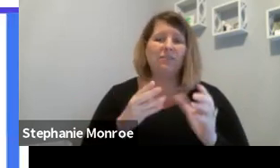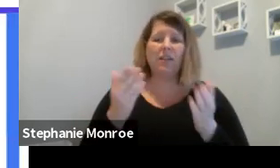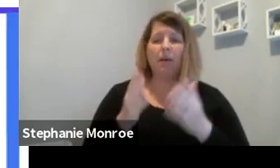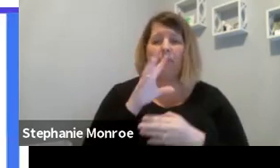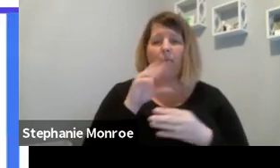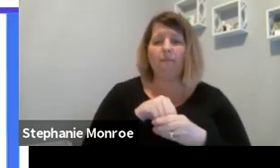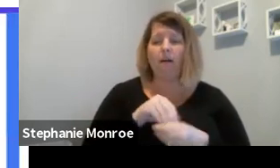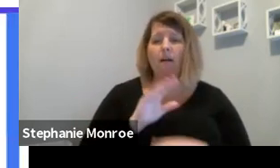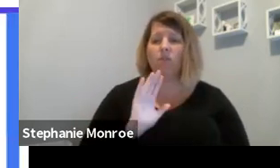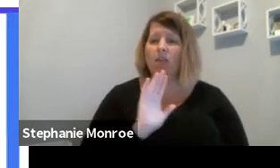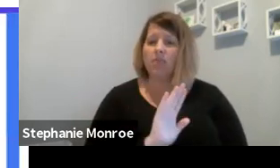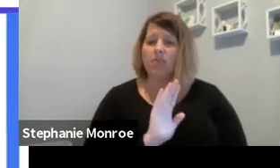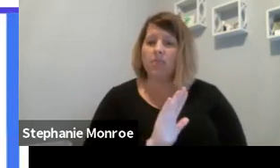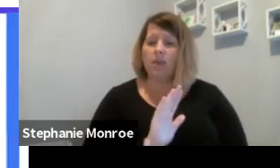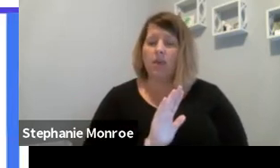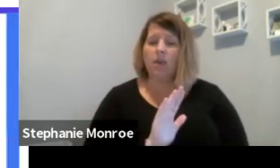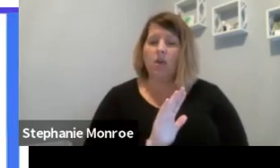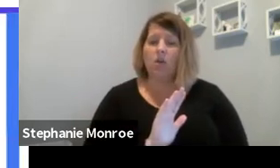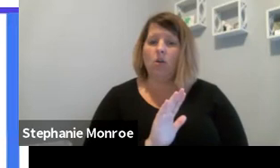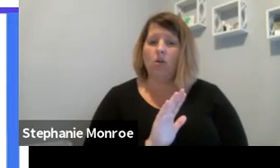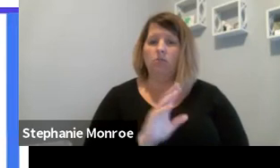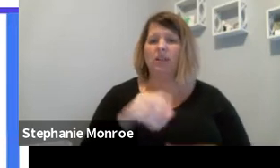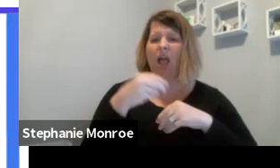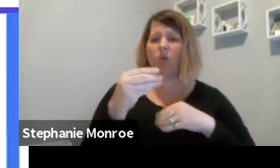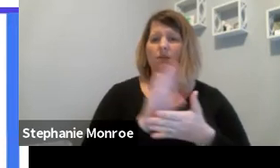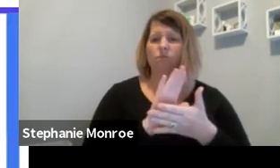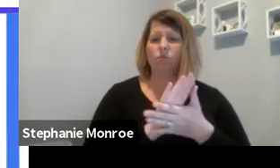in their extracurricular activities or school.